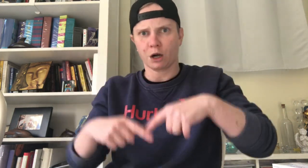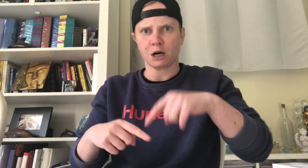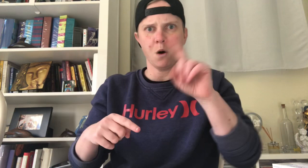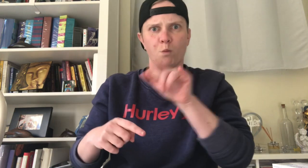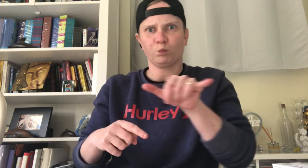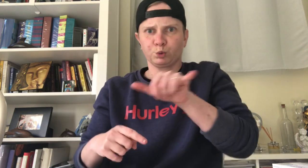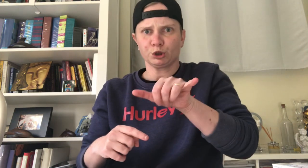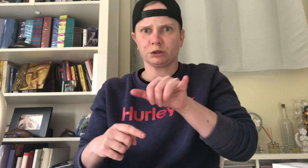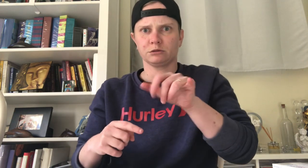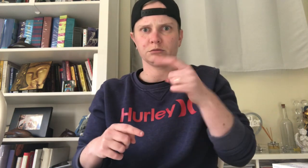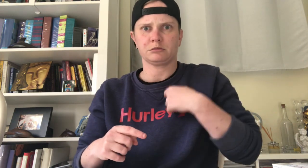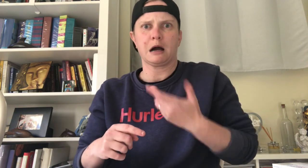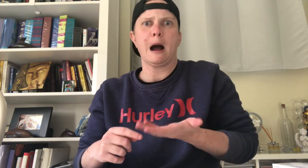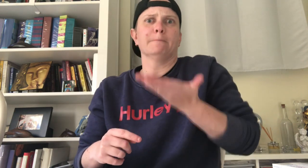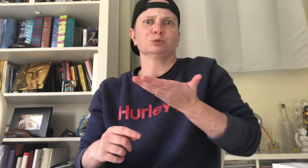where I'm up to